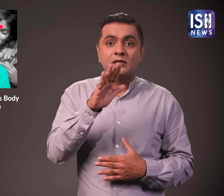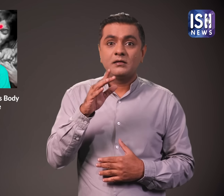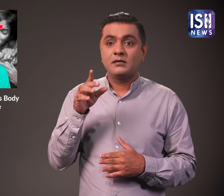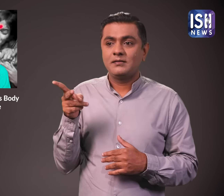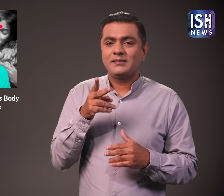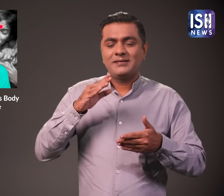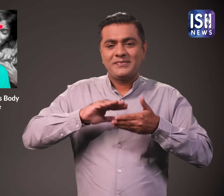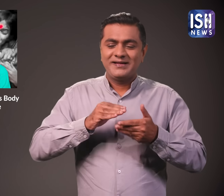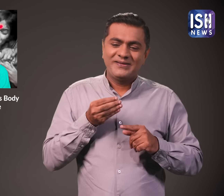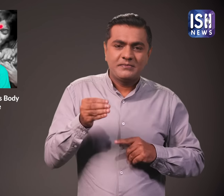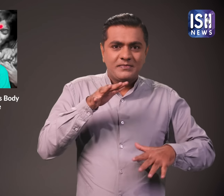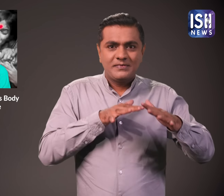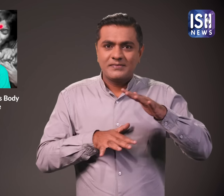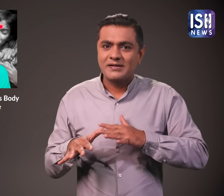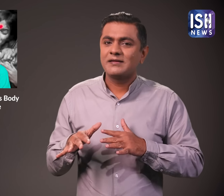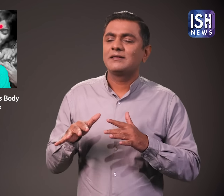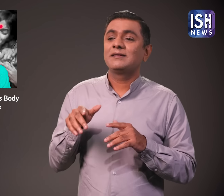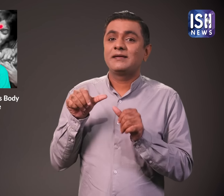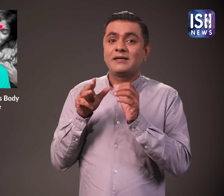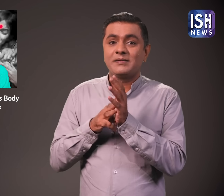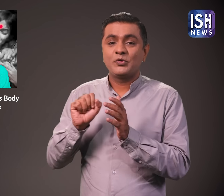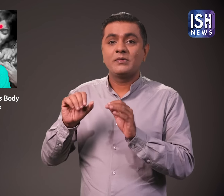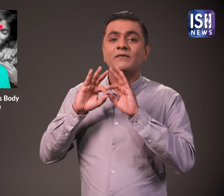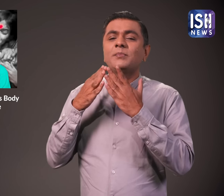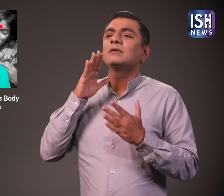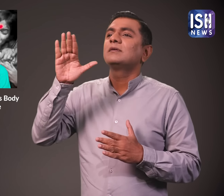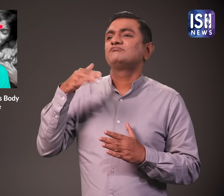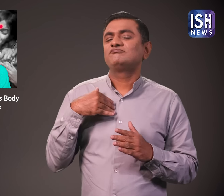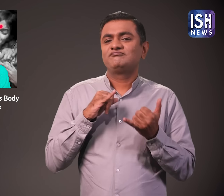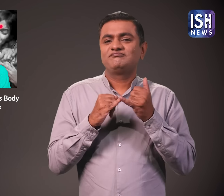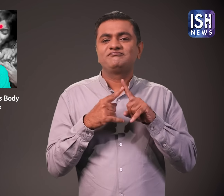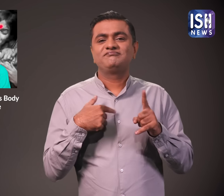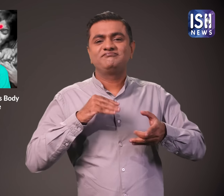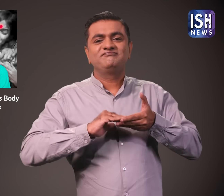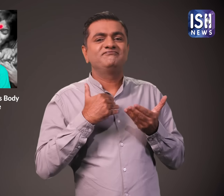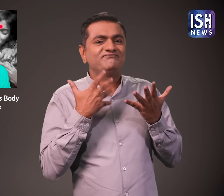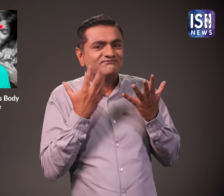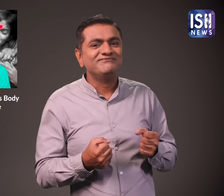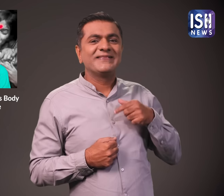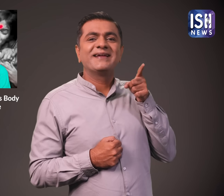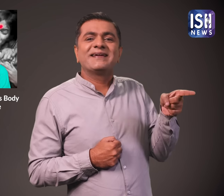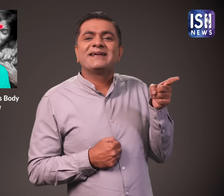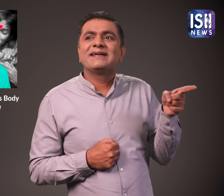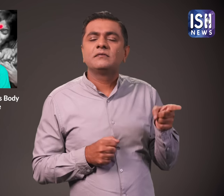As they planned to get married, Aanchal approached her family and shared her desire to marry Saksham.